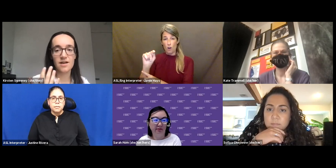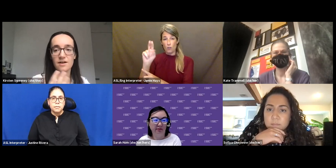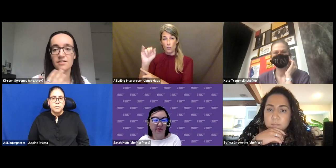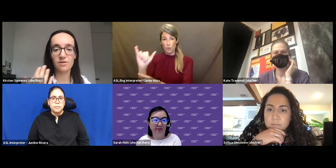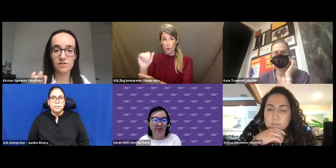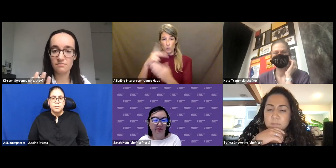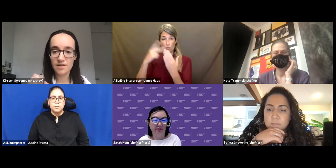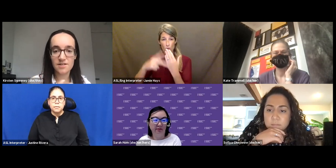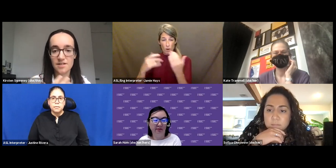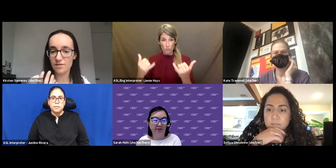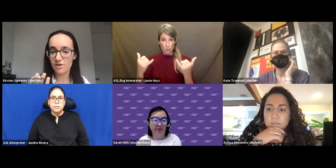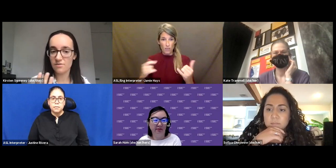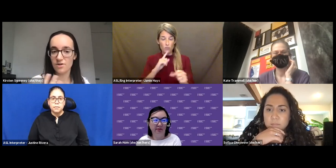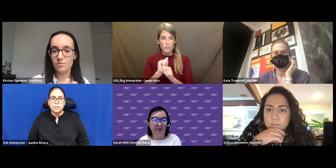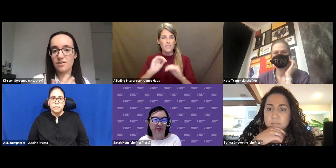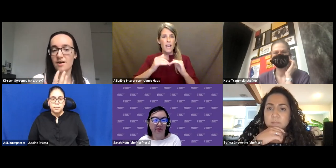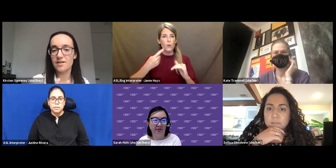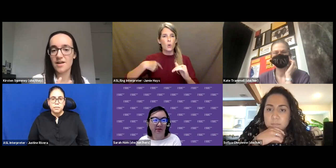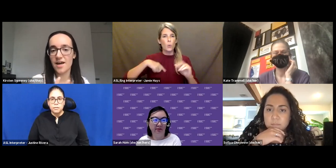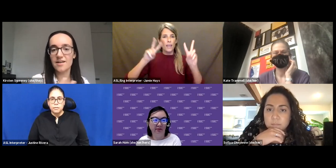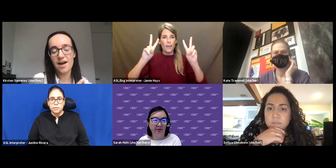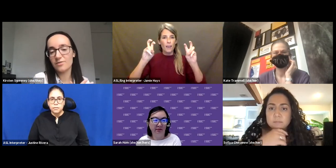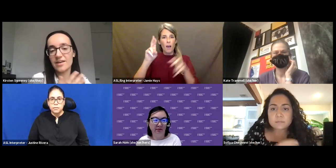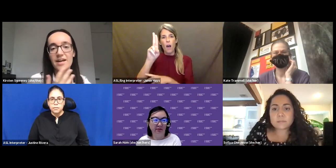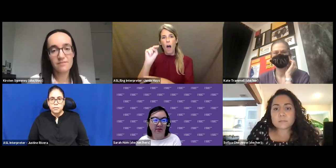and unlearn together. You know, we're not any, I don't think any